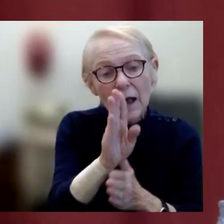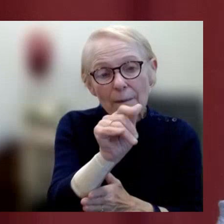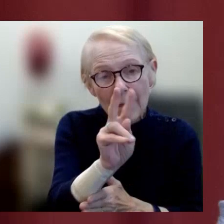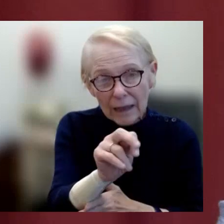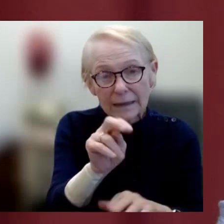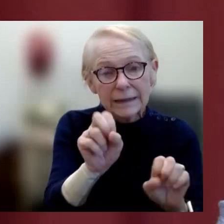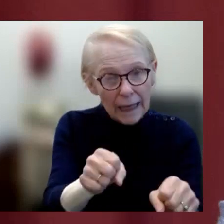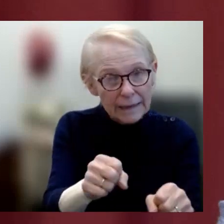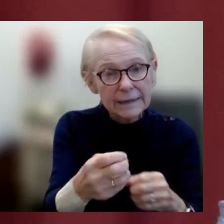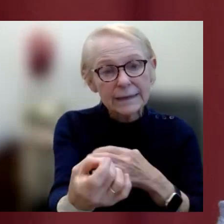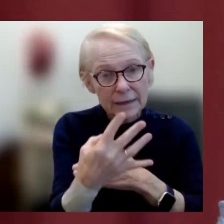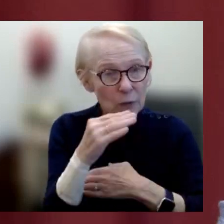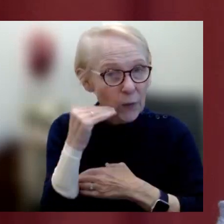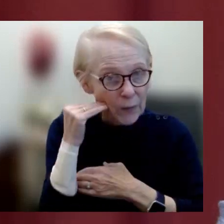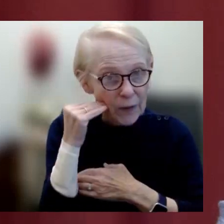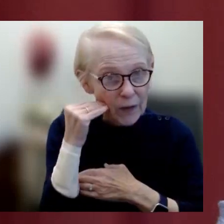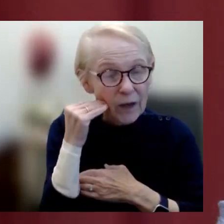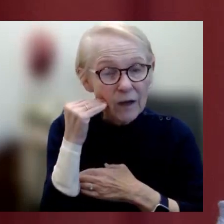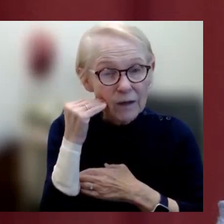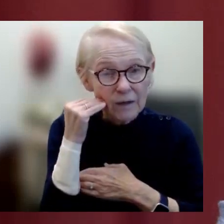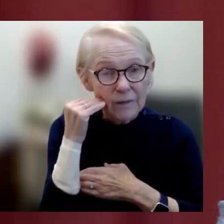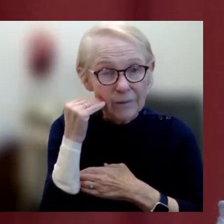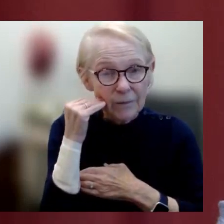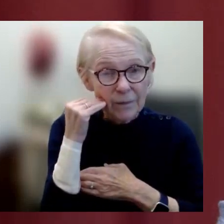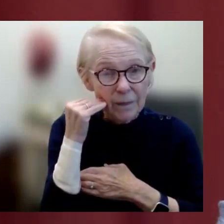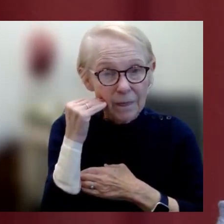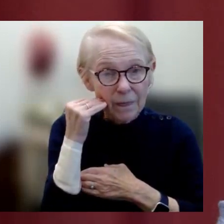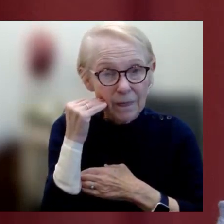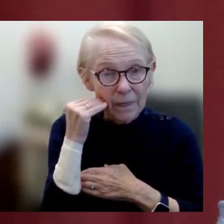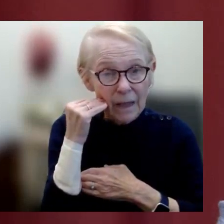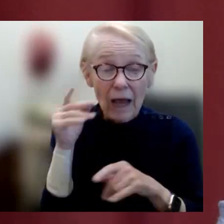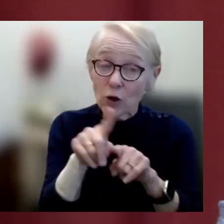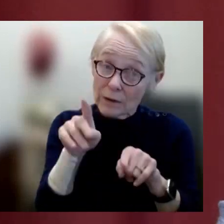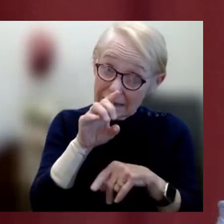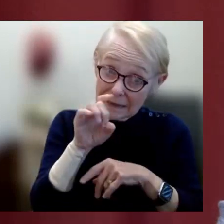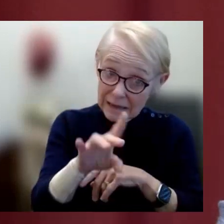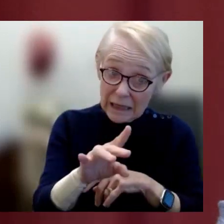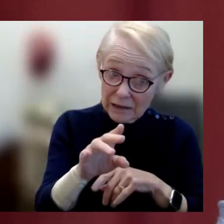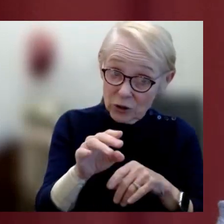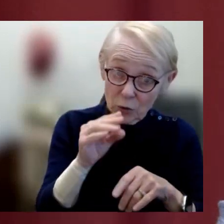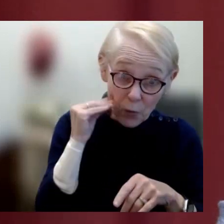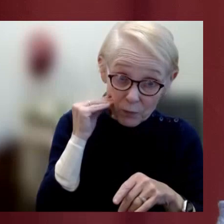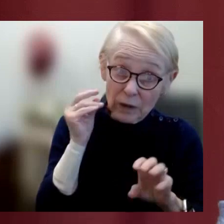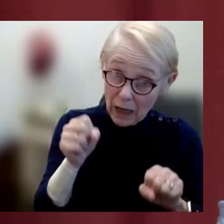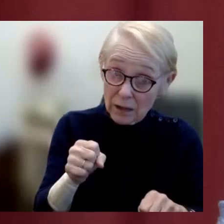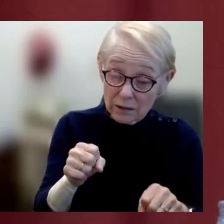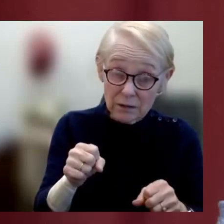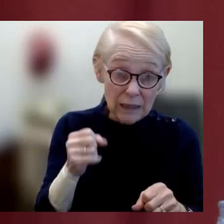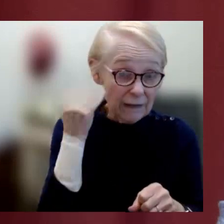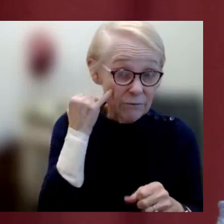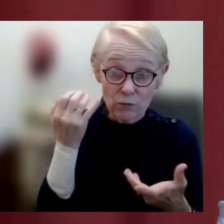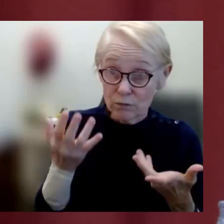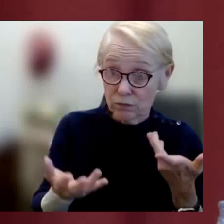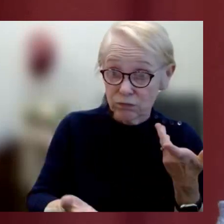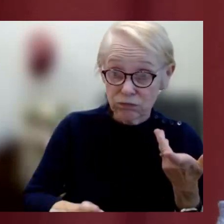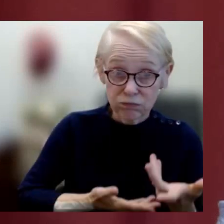submit a request to have uh to have a ballot sent to you and if you're if you're not able to uh to